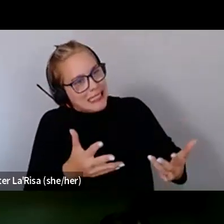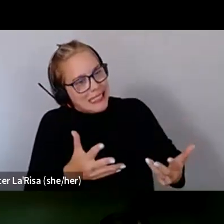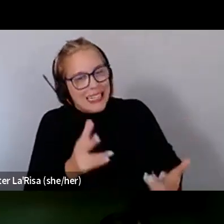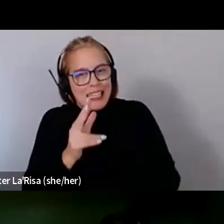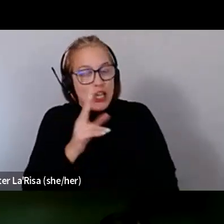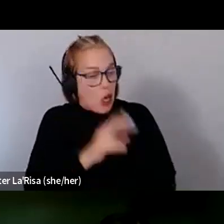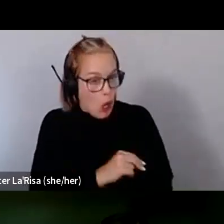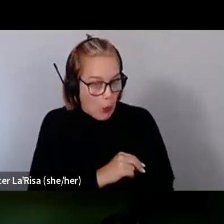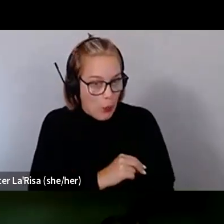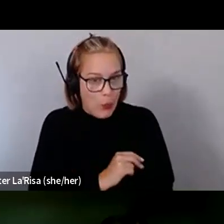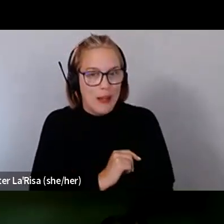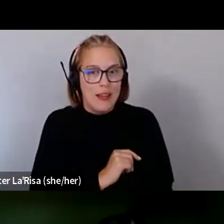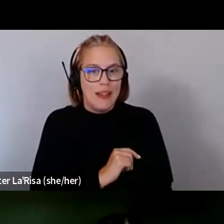back at it now our do you feel that they did a good and responsible job